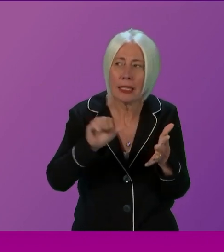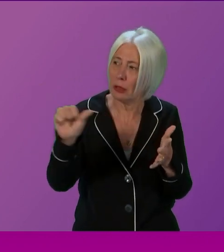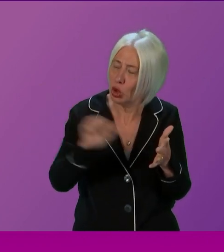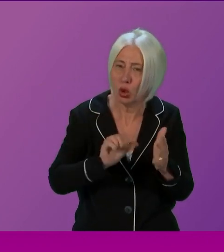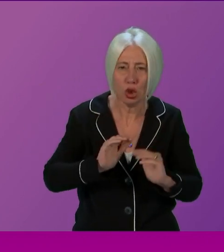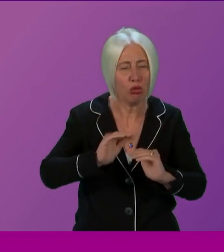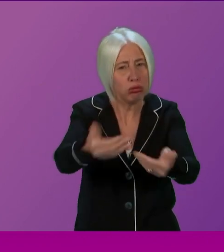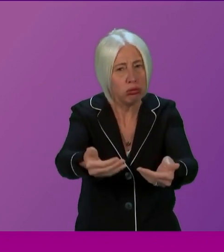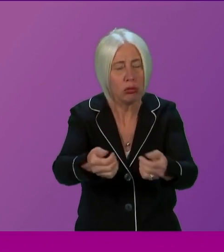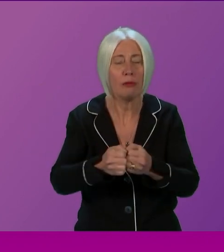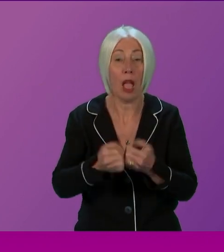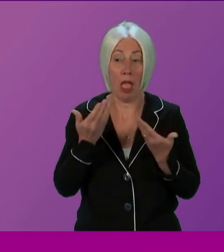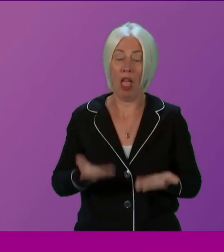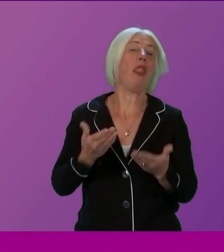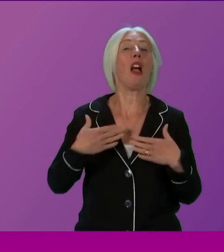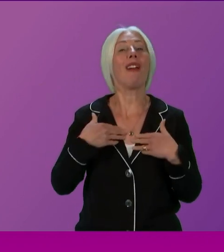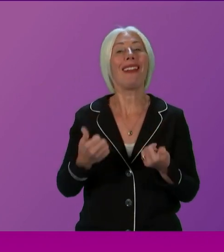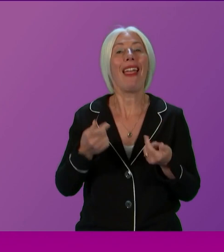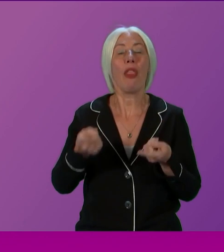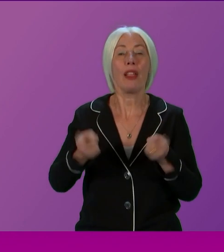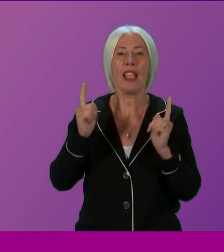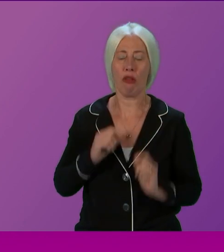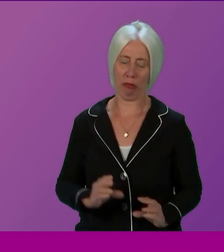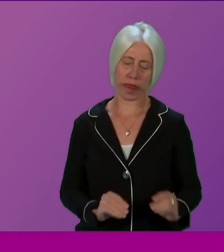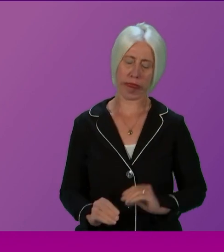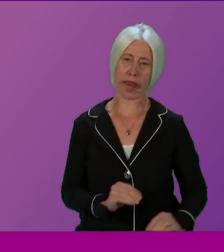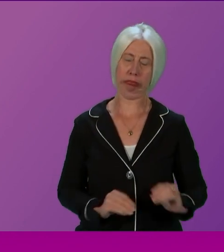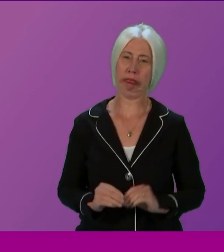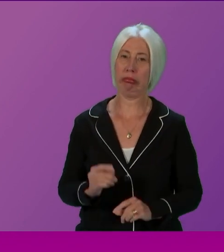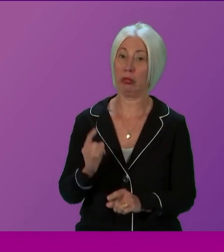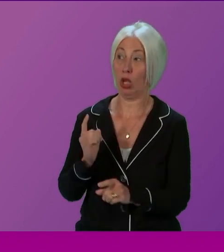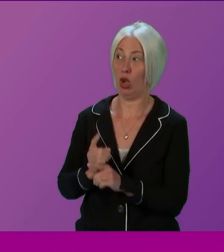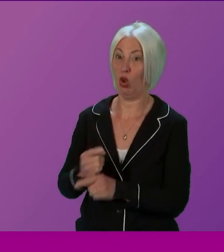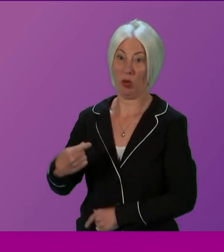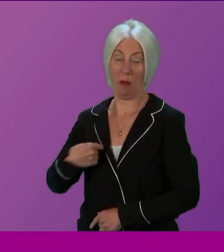The current health secretary is mumbling as I speak about his portfolio area, so let us go